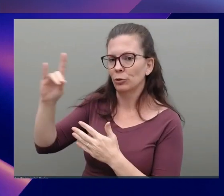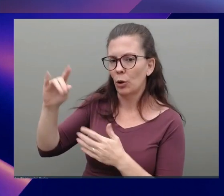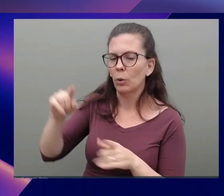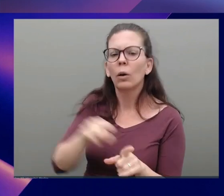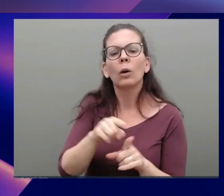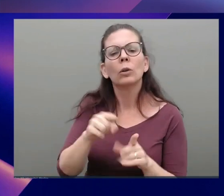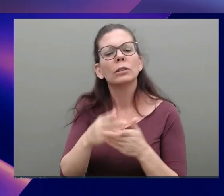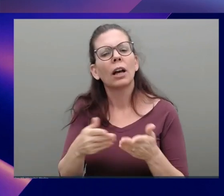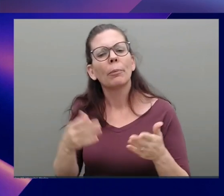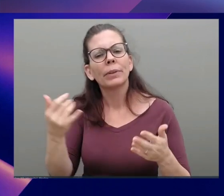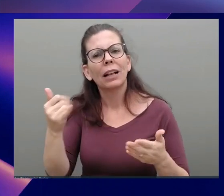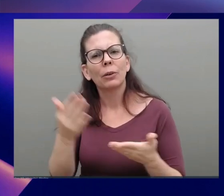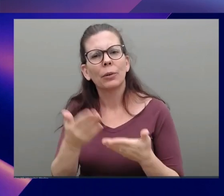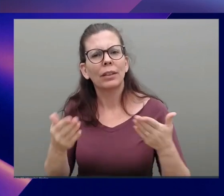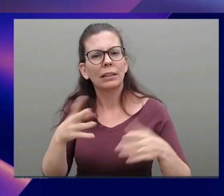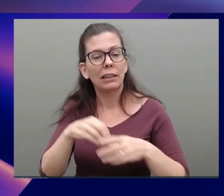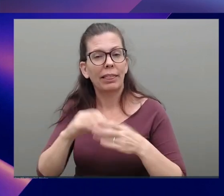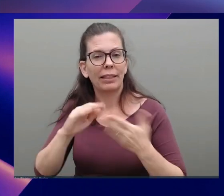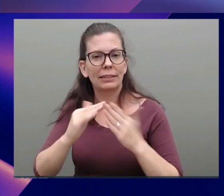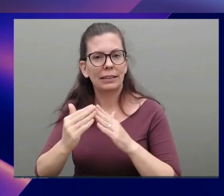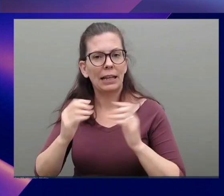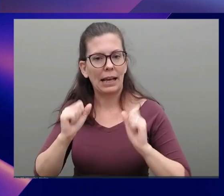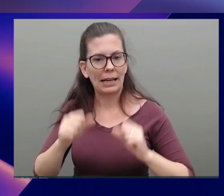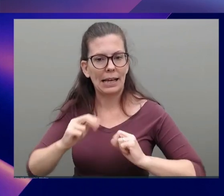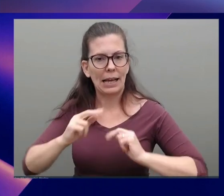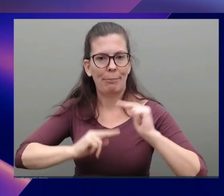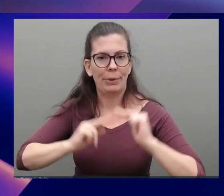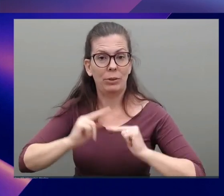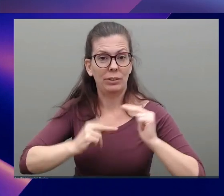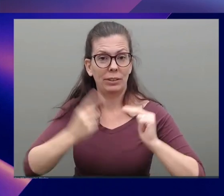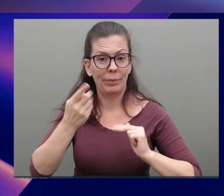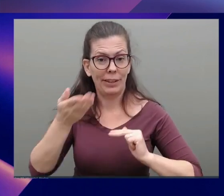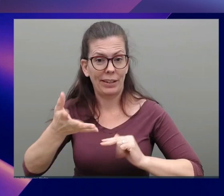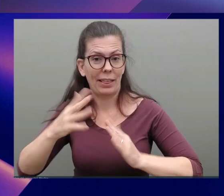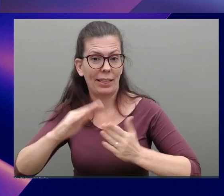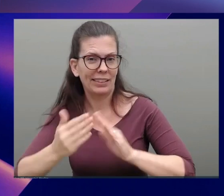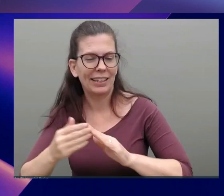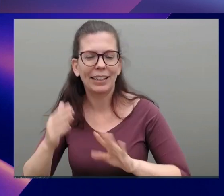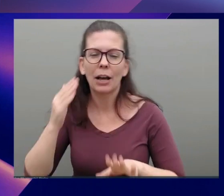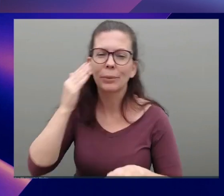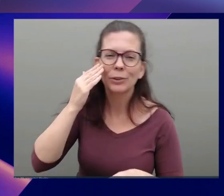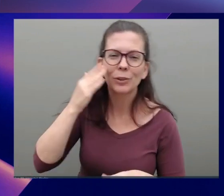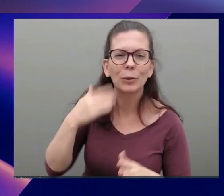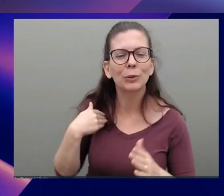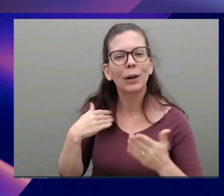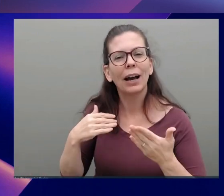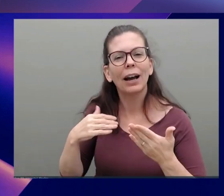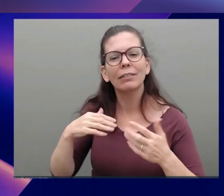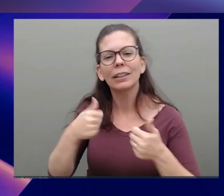where I can build something on that city, right? That's really cool. - You know these games where you construct a city? - Yeah. It's kind of similar,